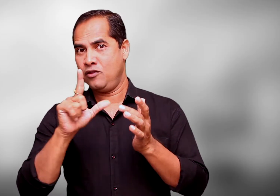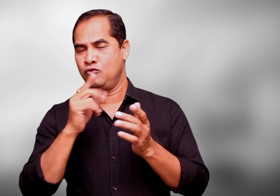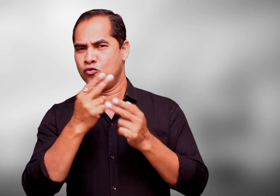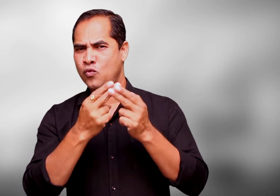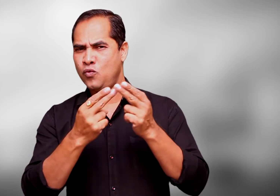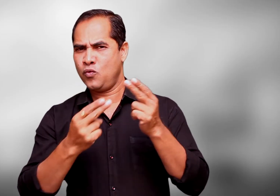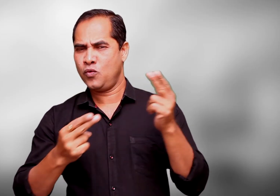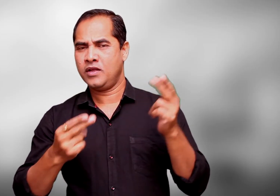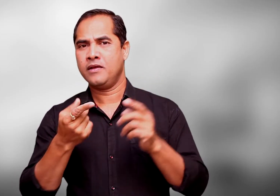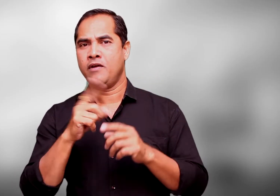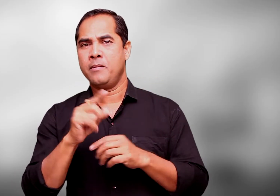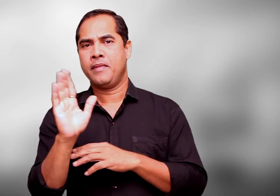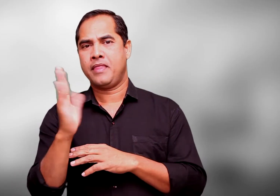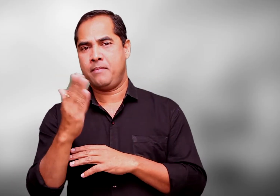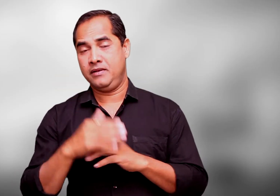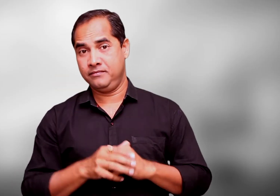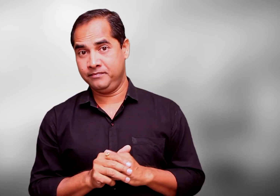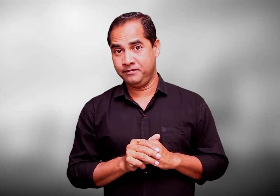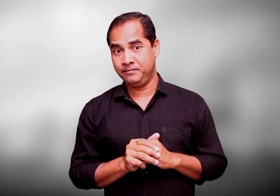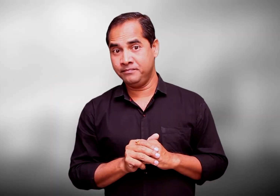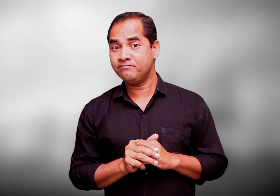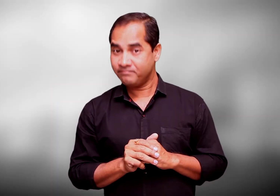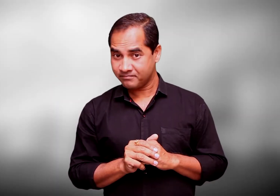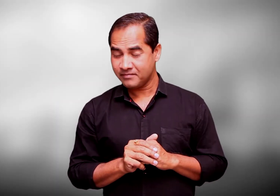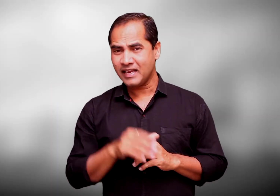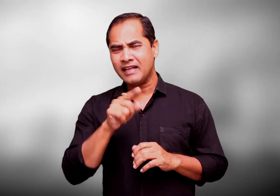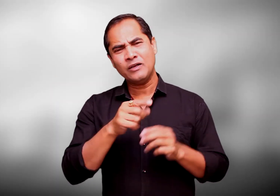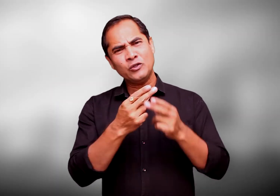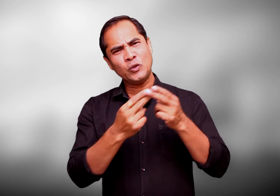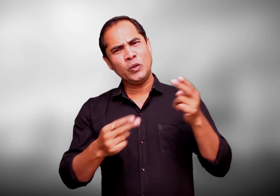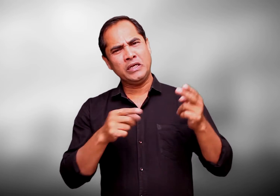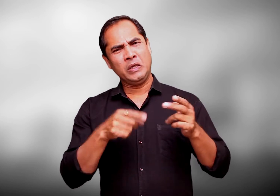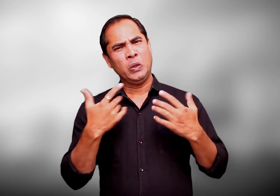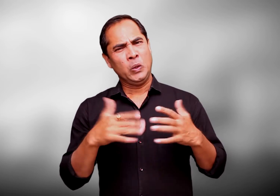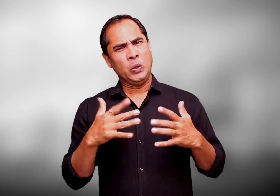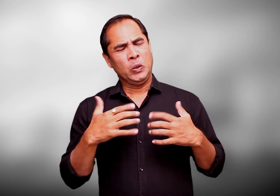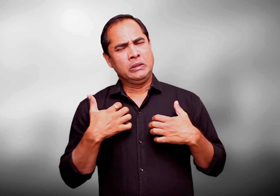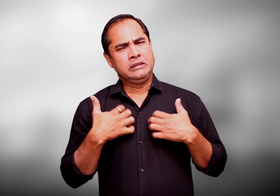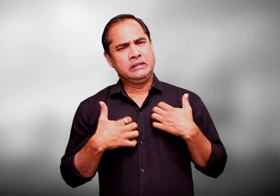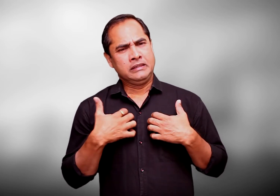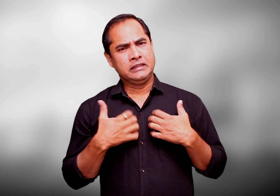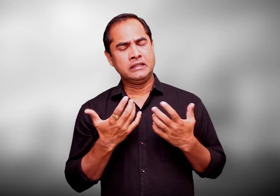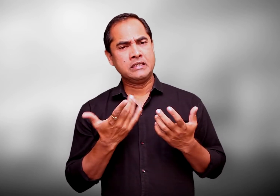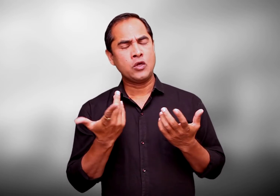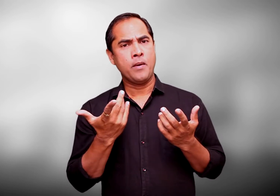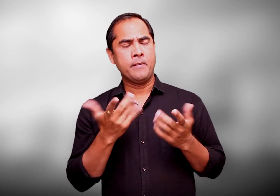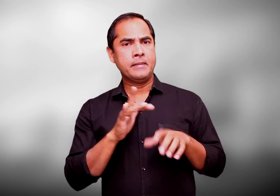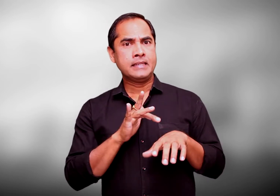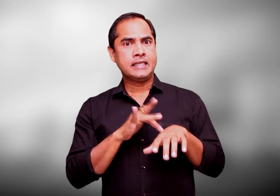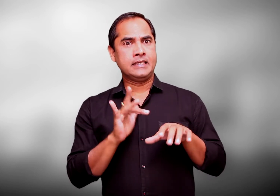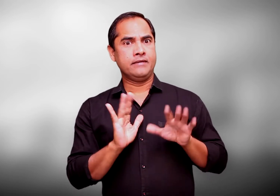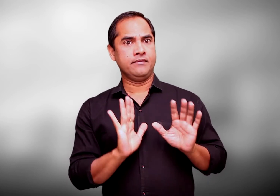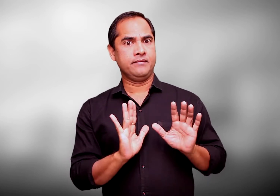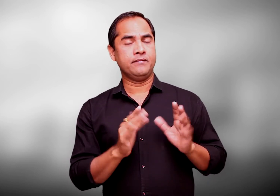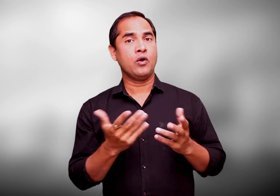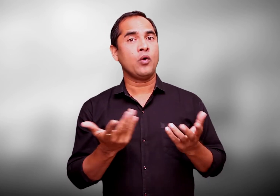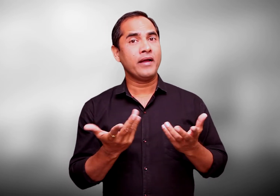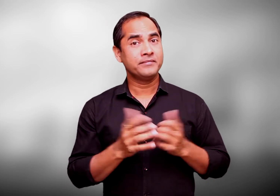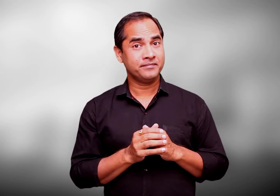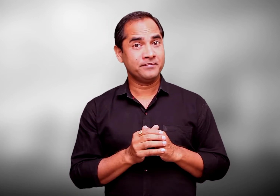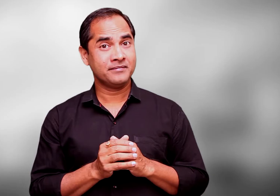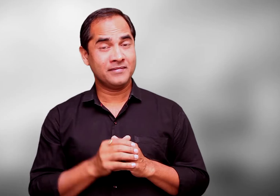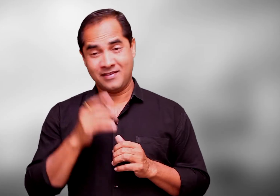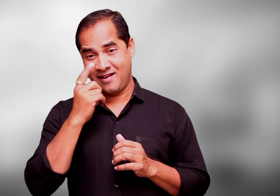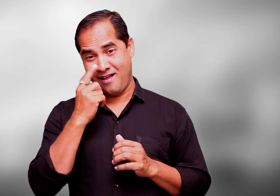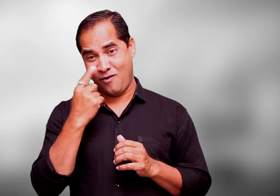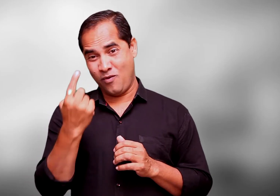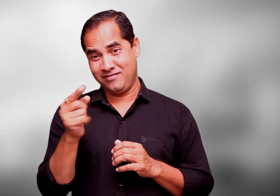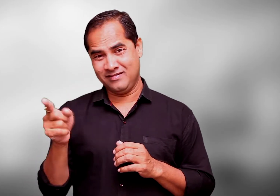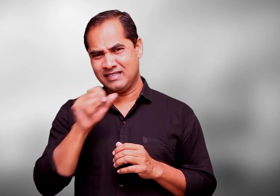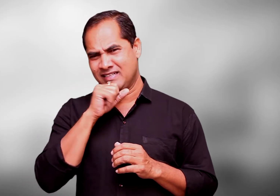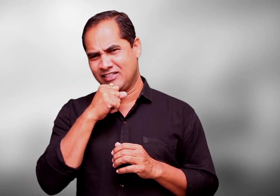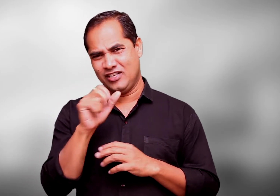The story has Tamil origin. In this sensitive story, there is a girl who's